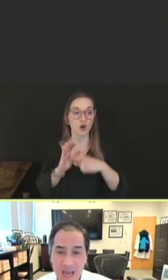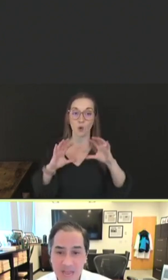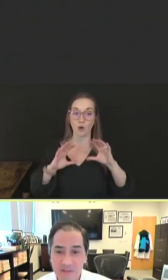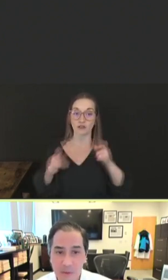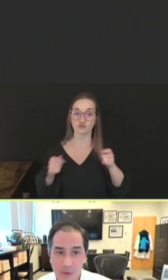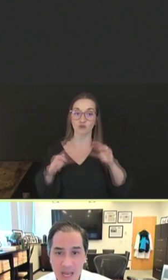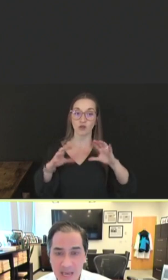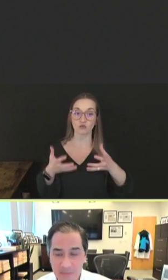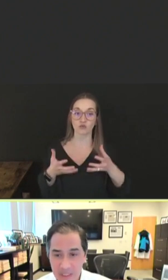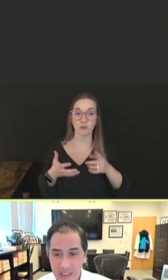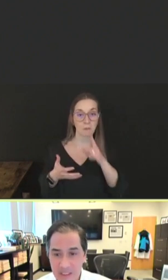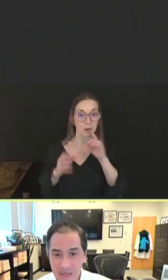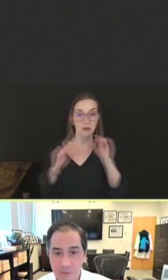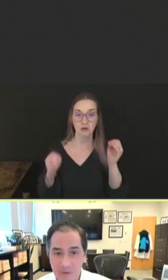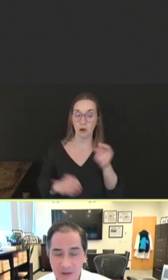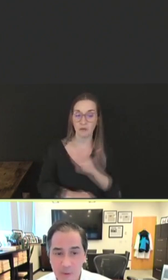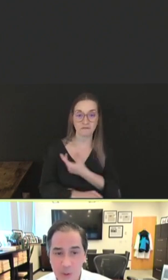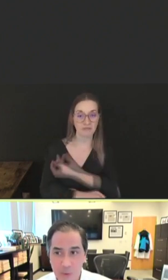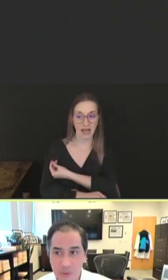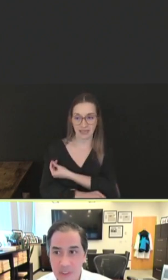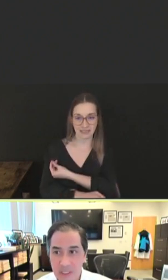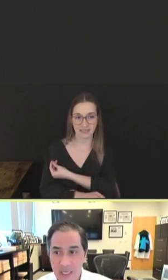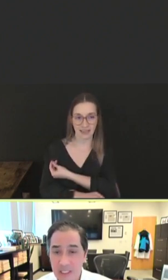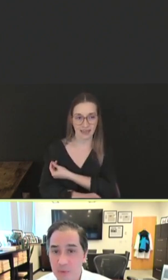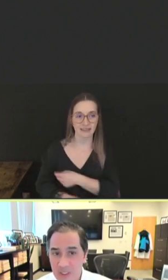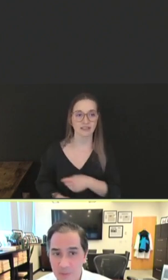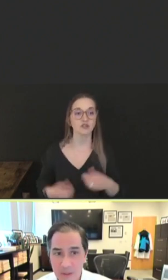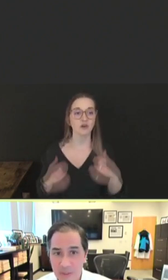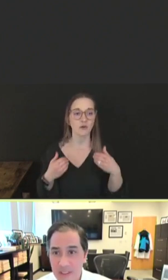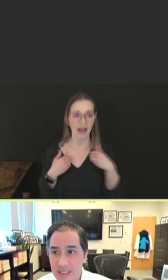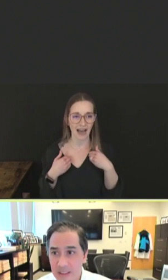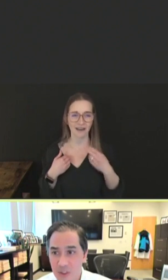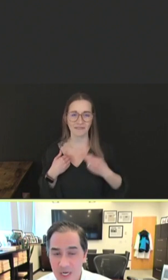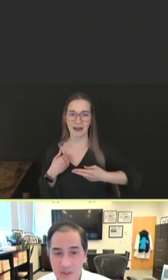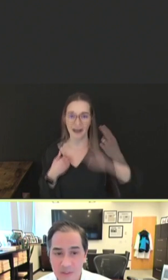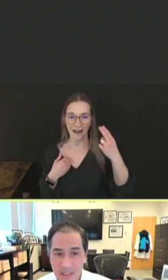high viral, high peak and day 4 viral loads, as you would expect with a Delta challenge in